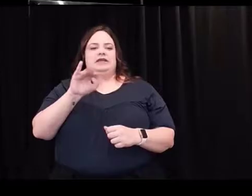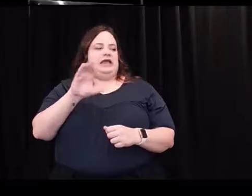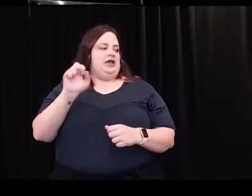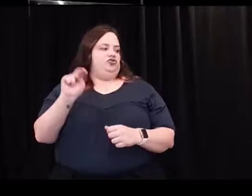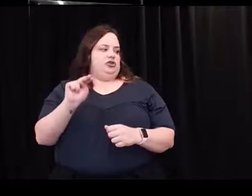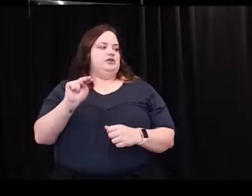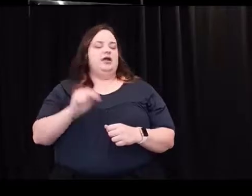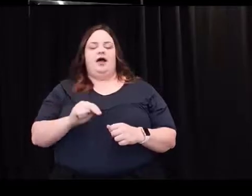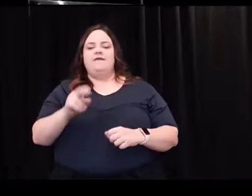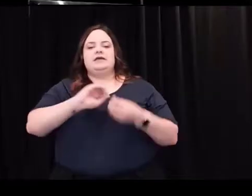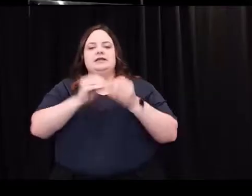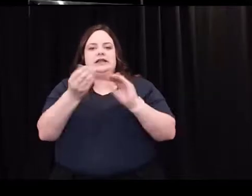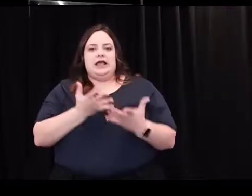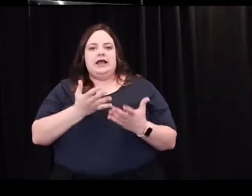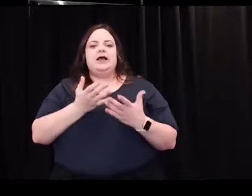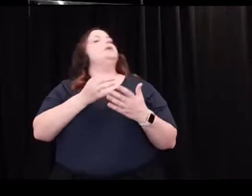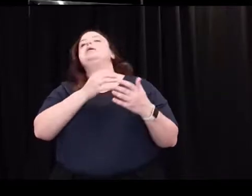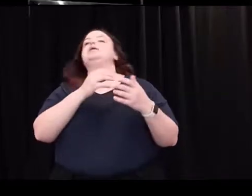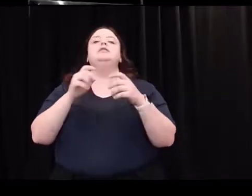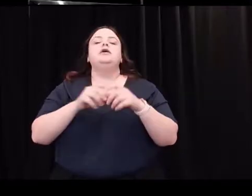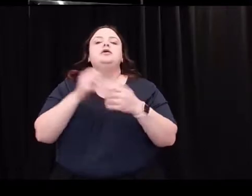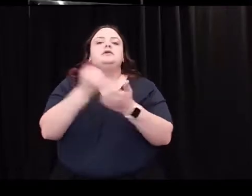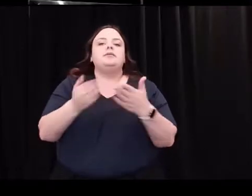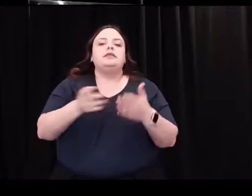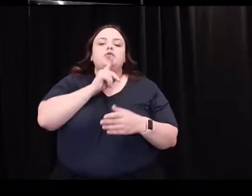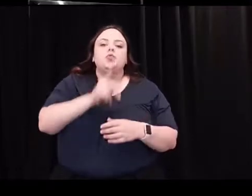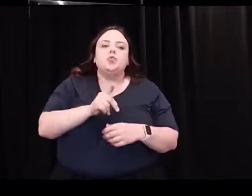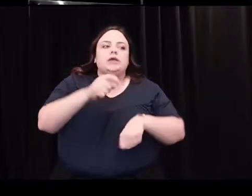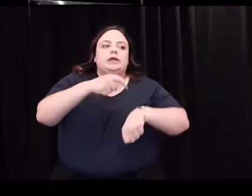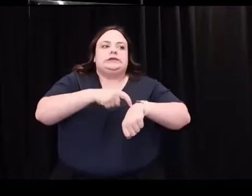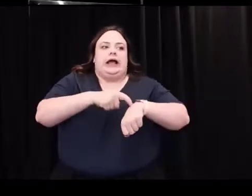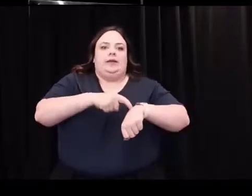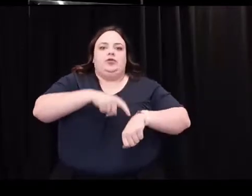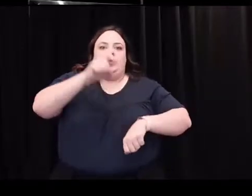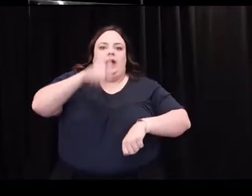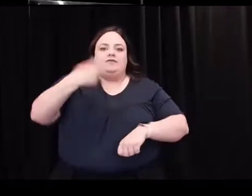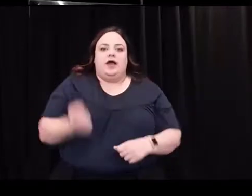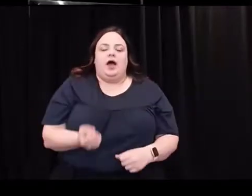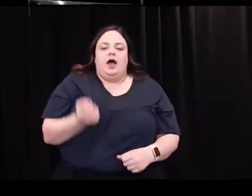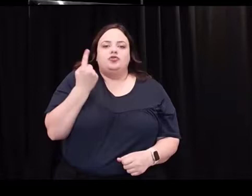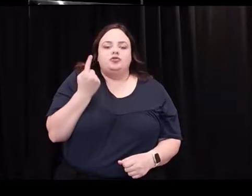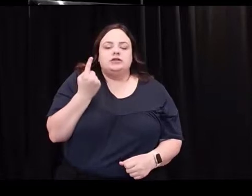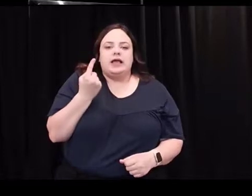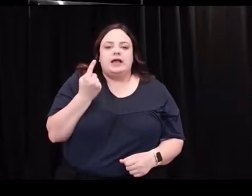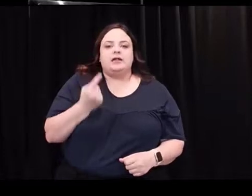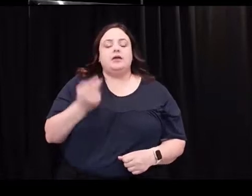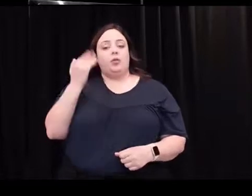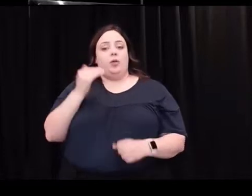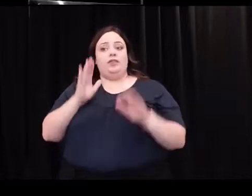real time that we we have to really understand because the great thing about data visualization